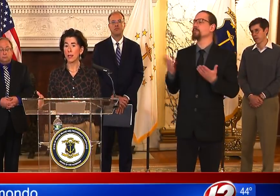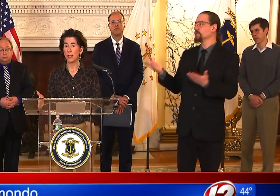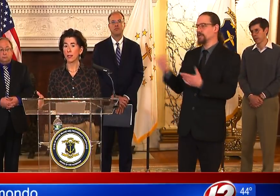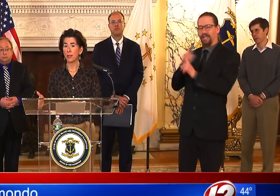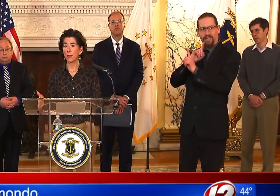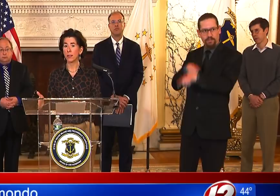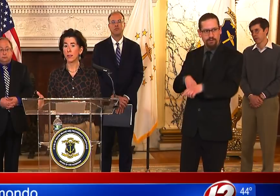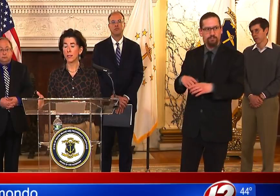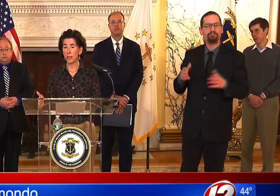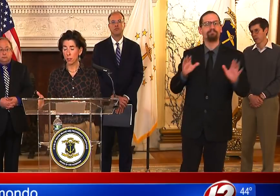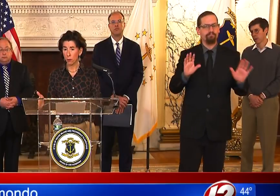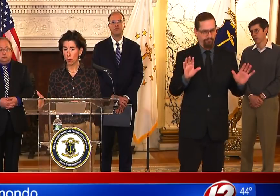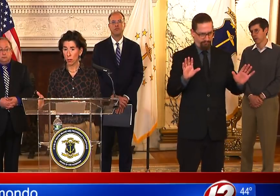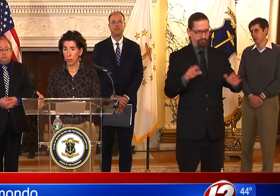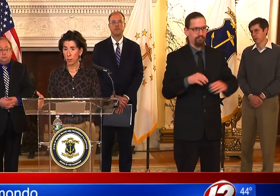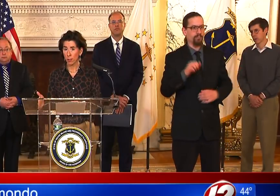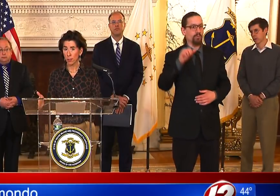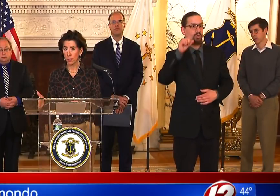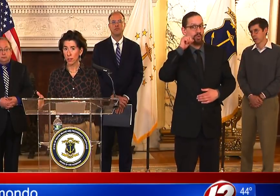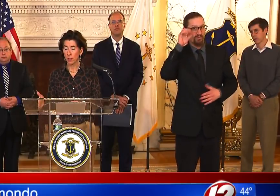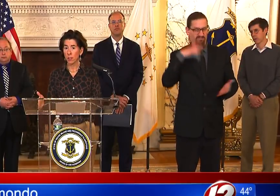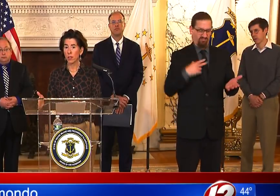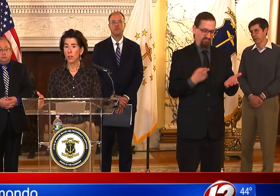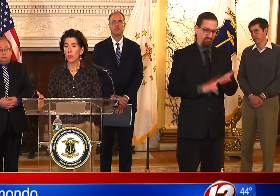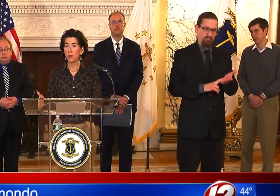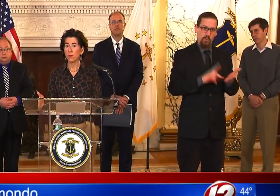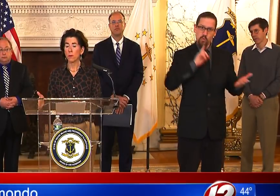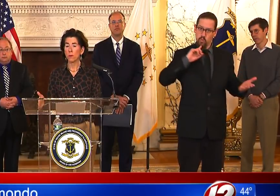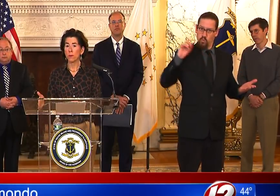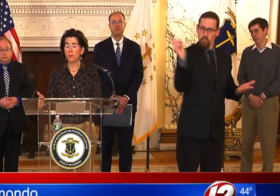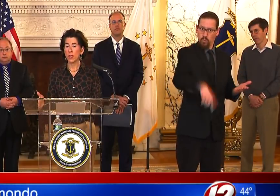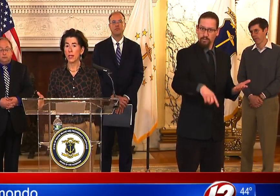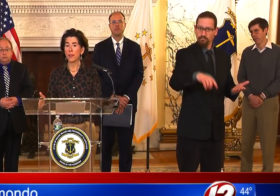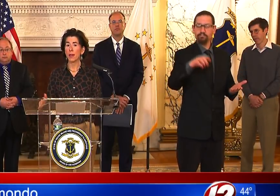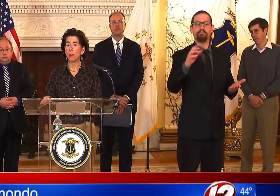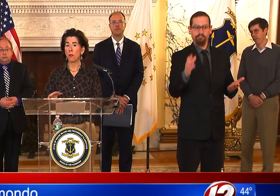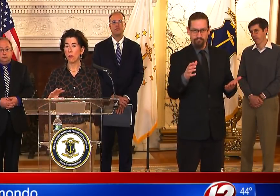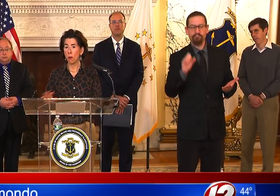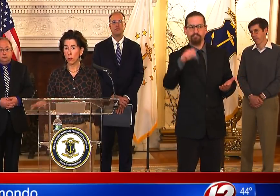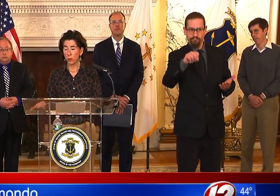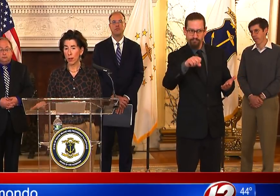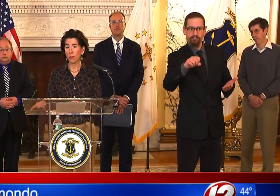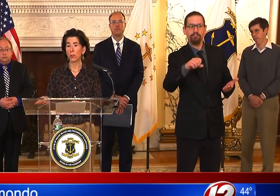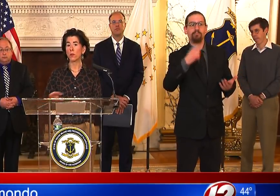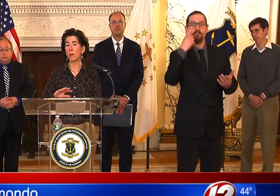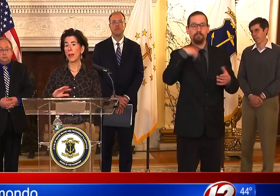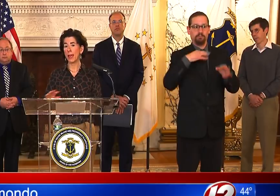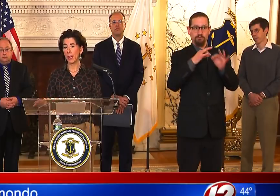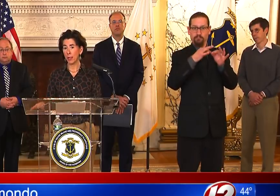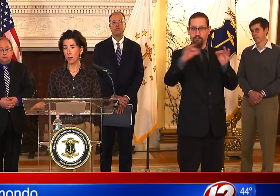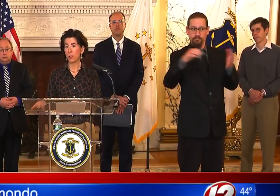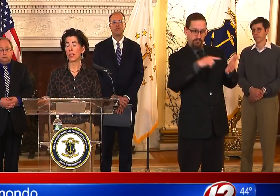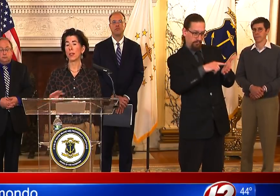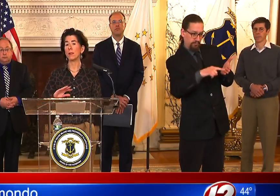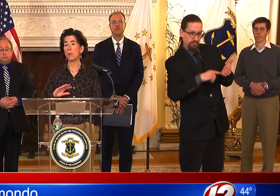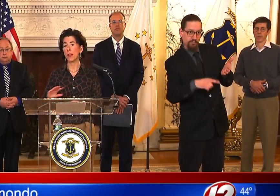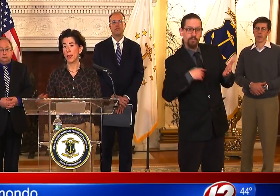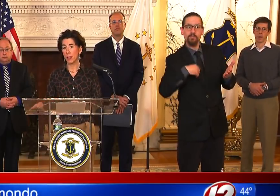CONSULTED, AND WHERE THINGS STAND NOW? YESTERDAY, I